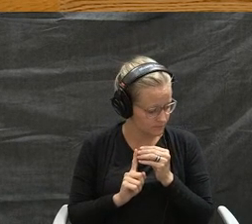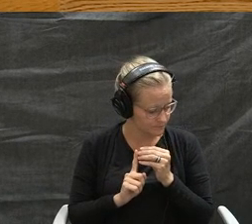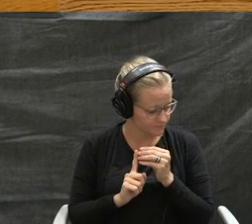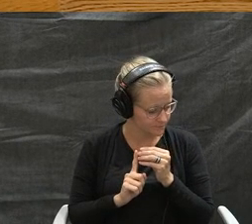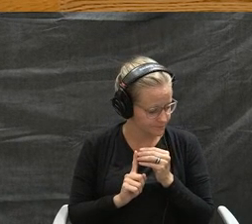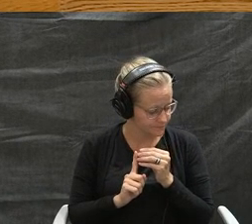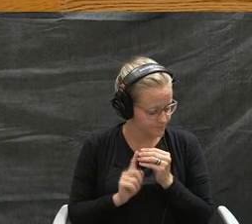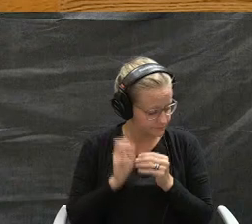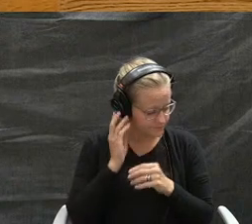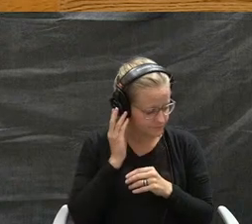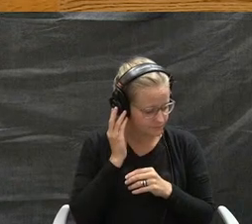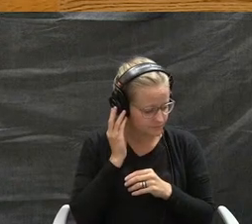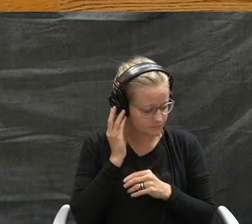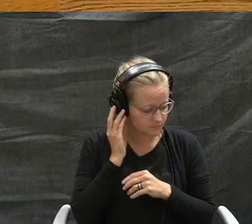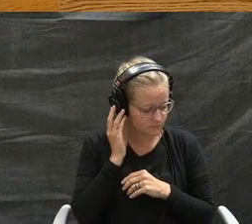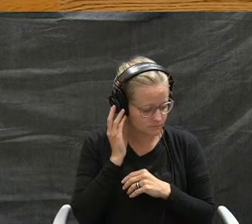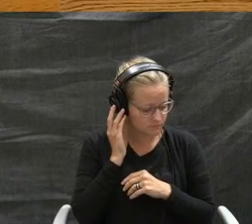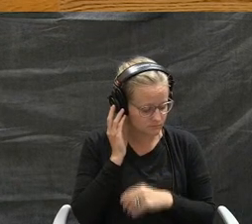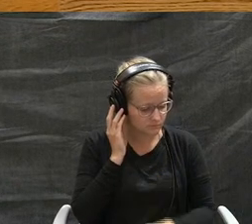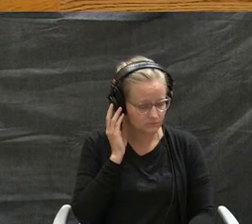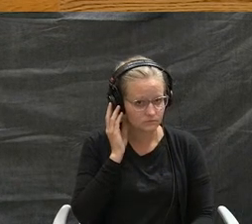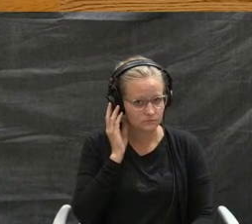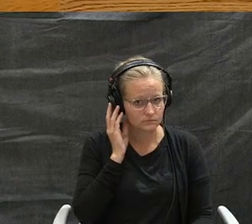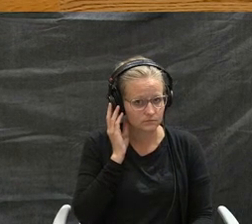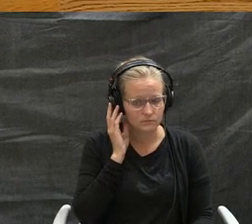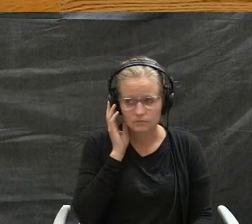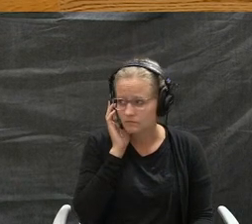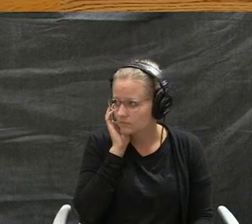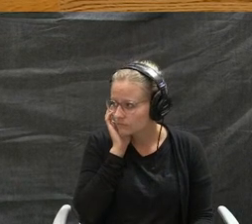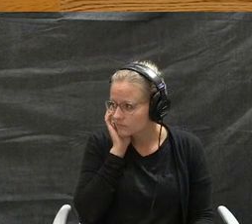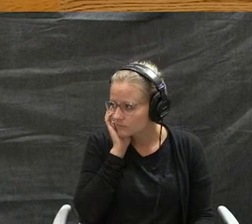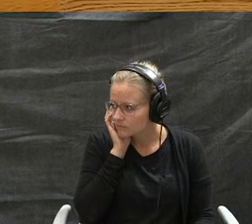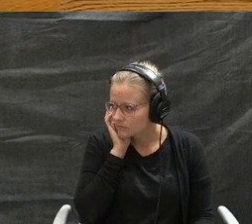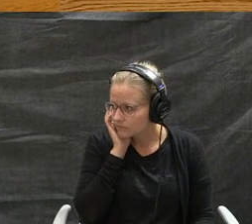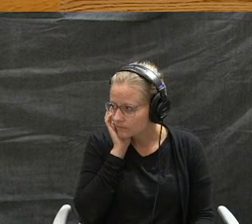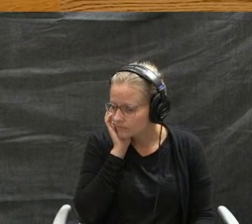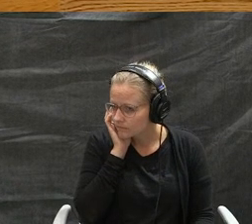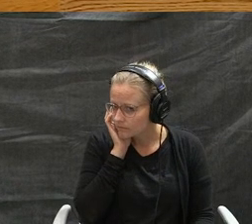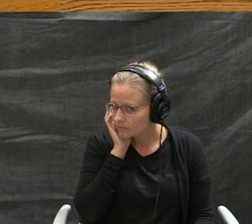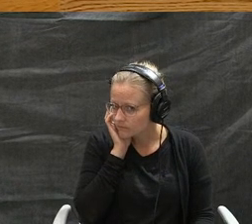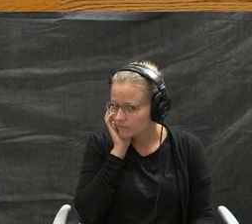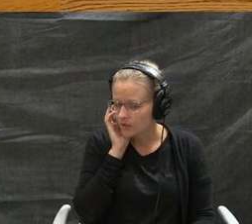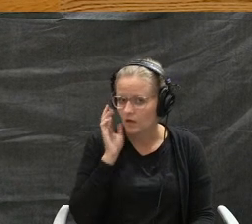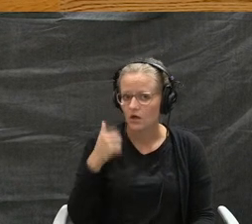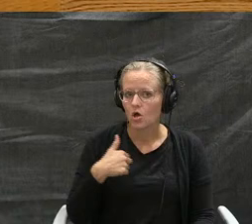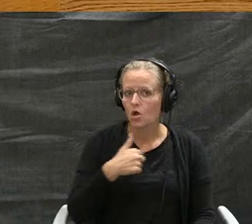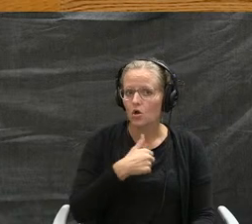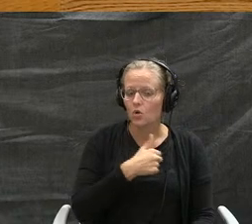Important. Part of what? Well being. Thing is.